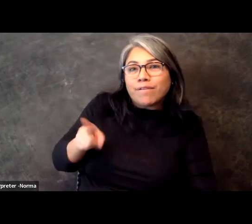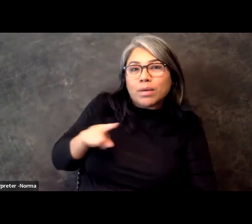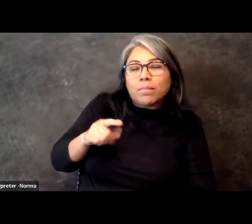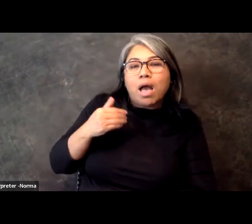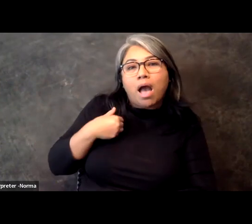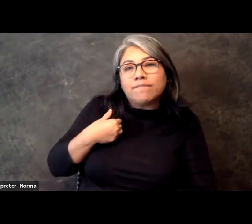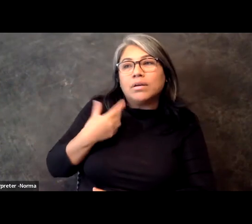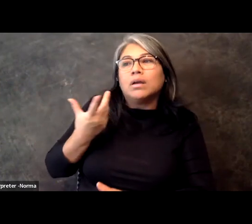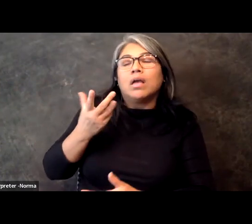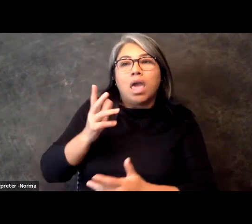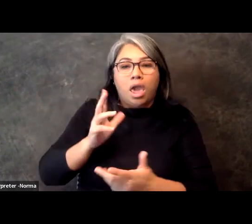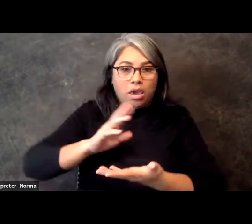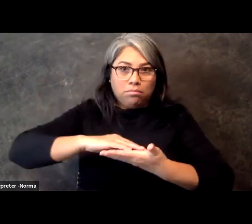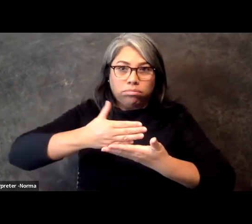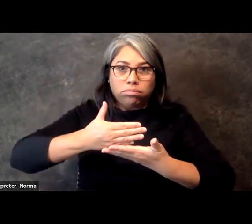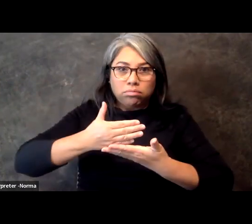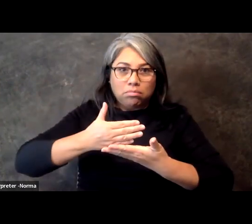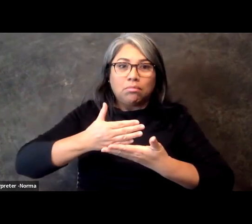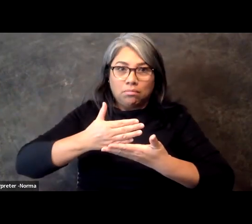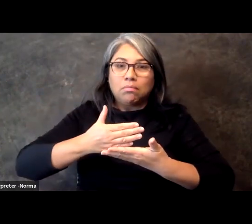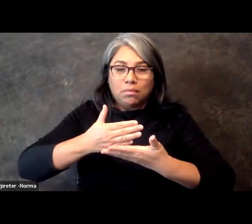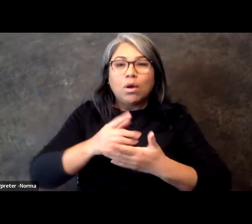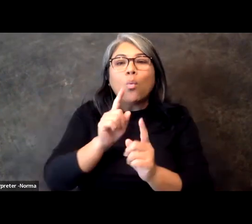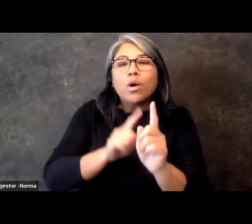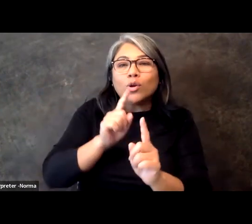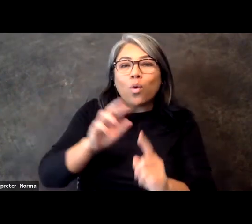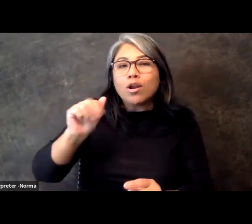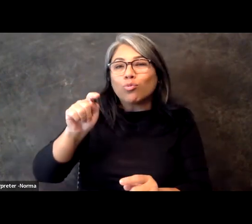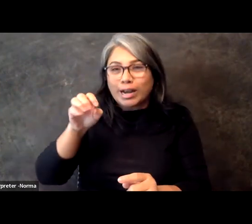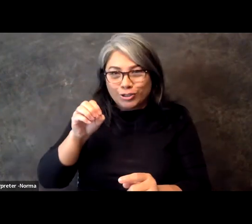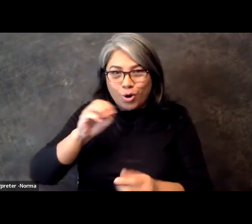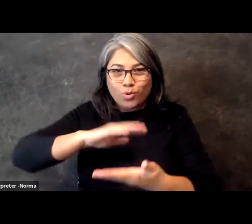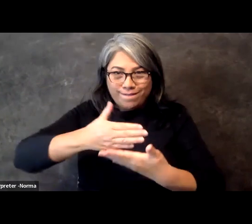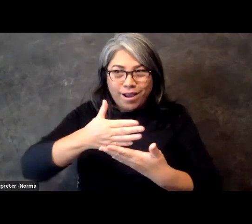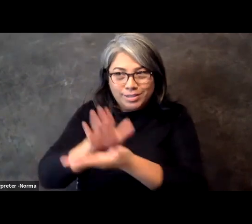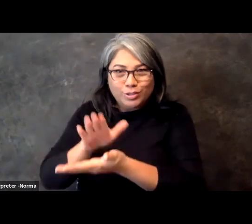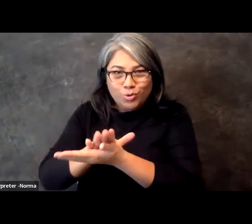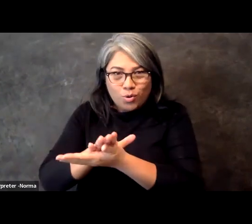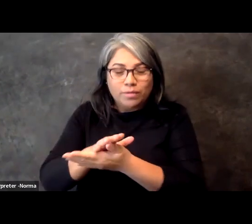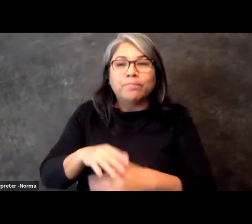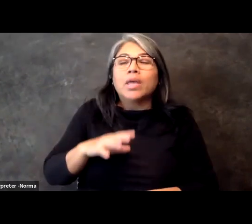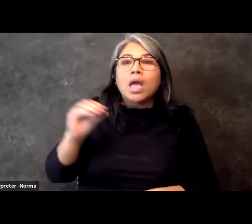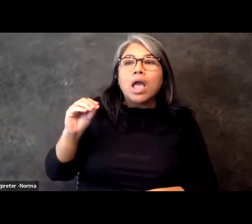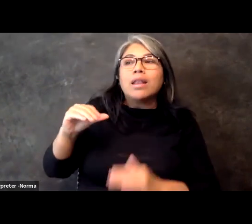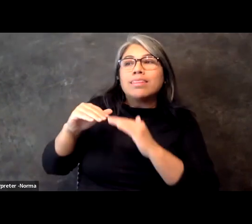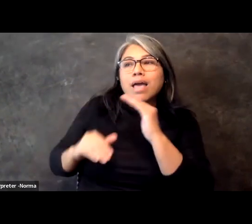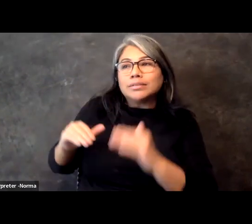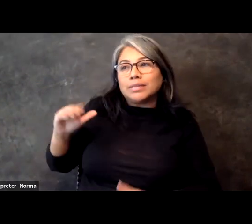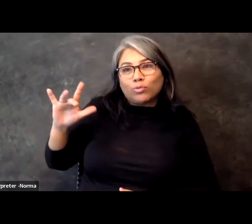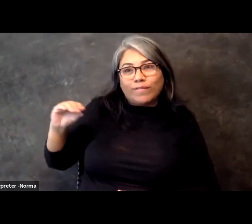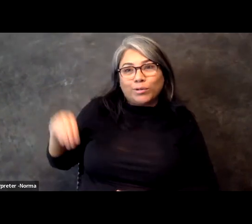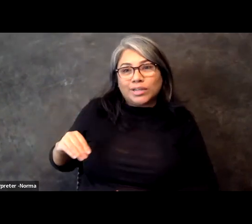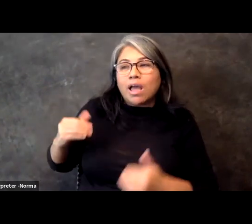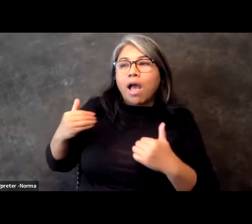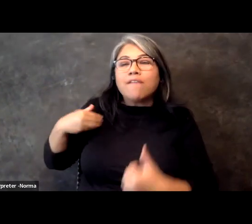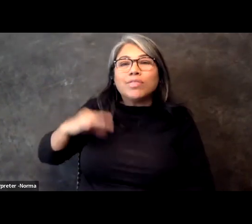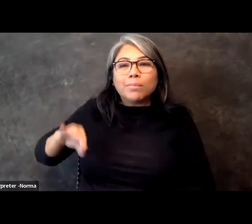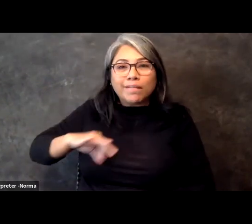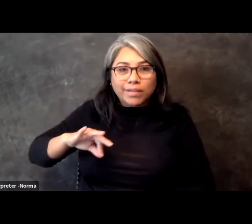0ne device ratio in school and that less than a quarter have the benefit of a device coming home